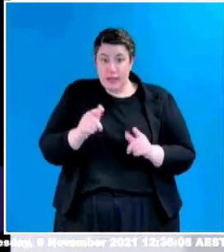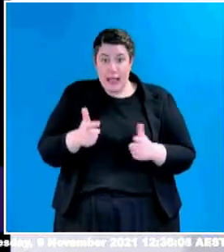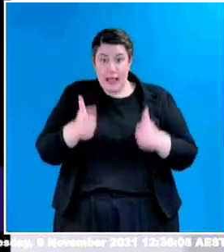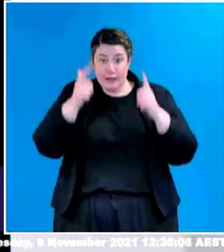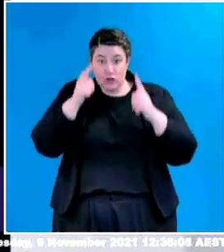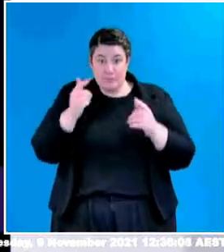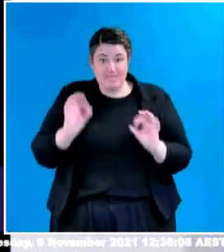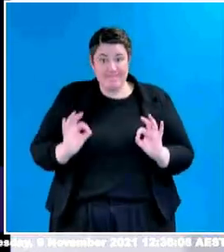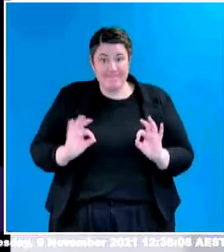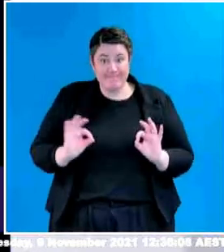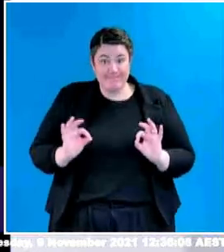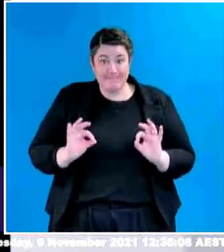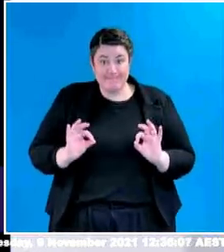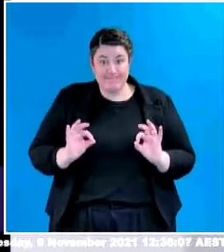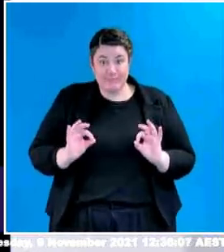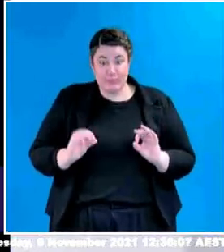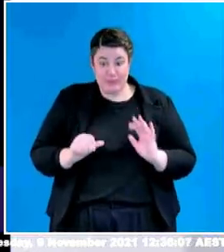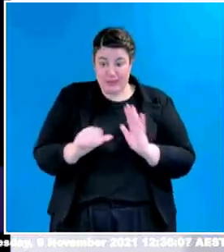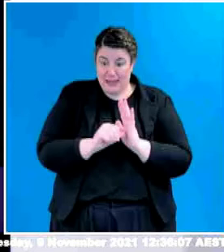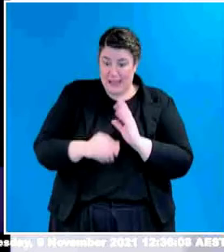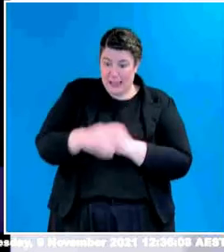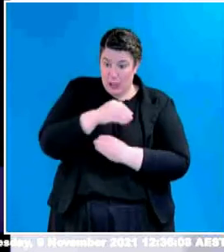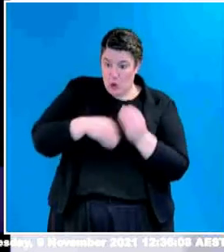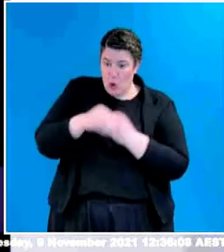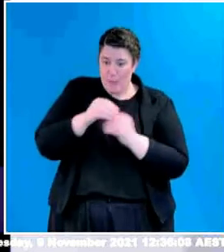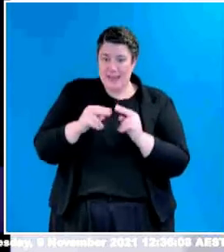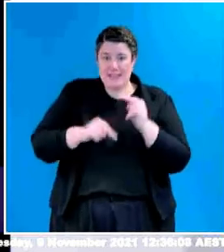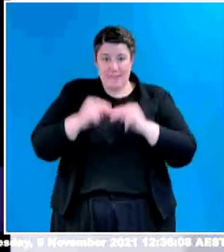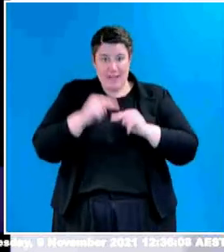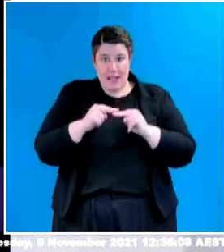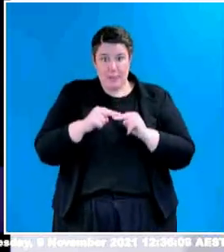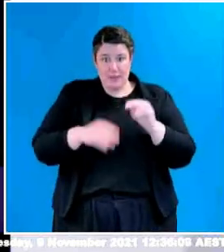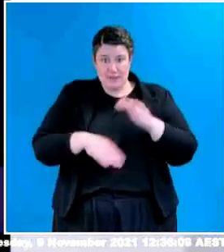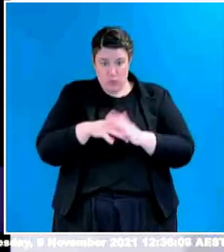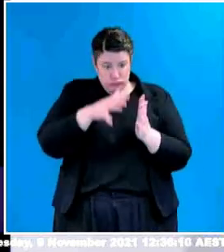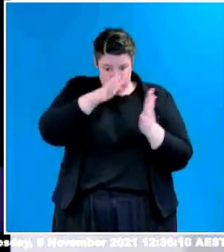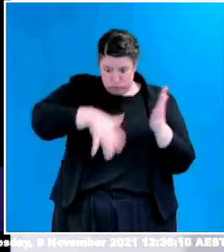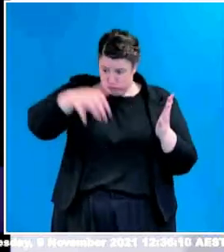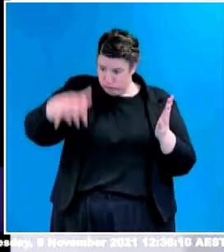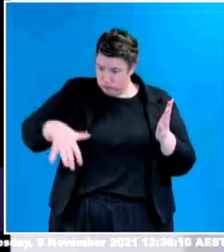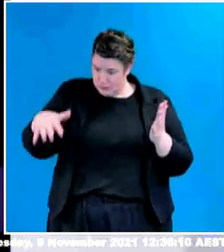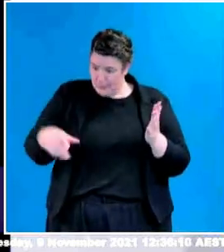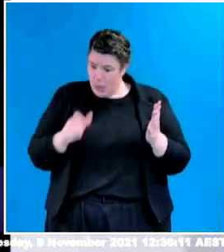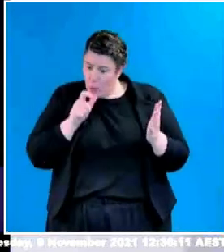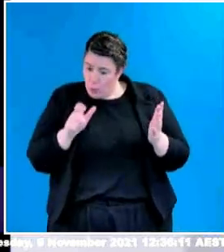economic development was a particular chapter in that particular strategy.